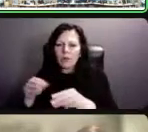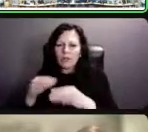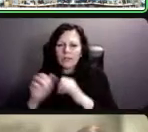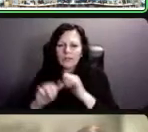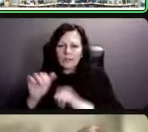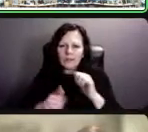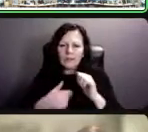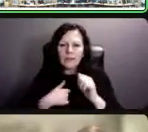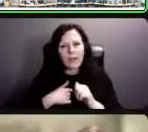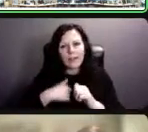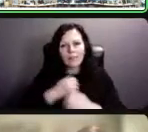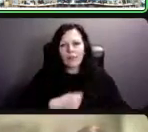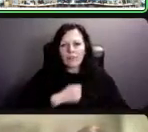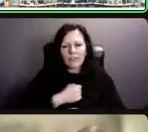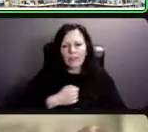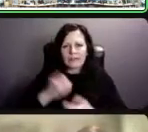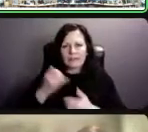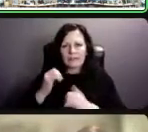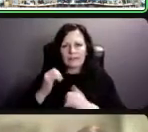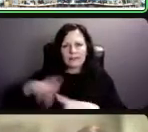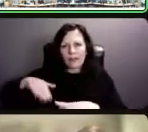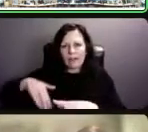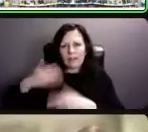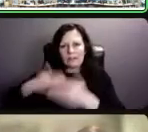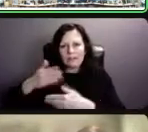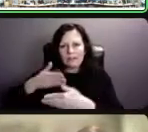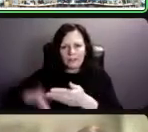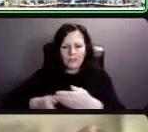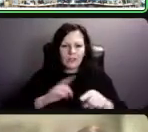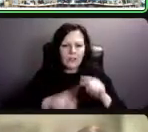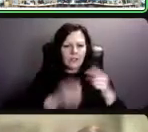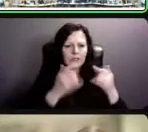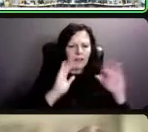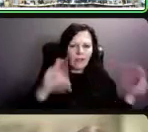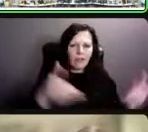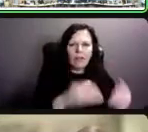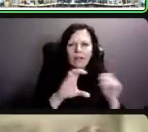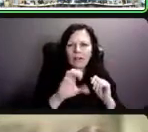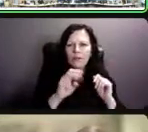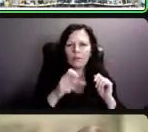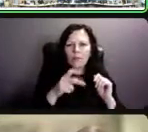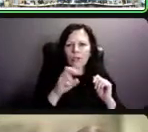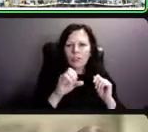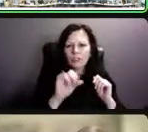DESPITE THE SPREAD, THE AVERAGE